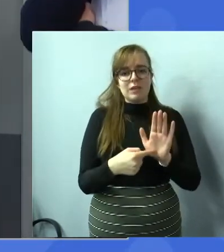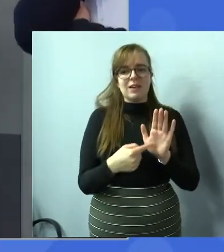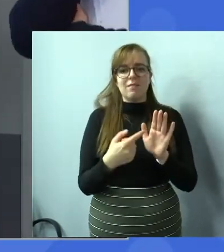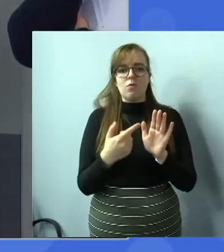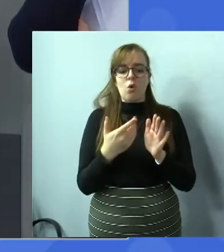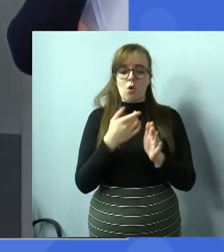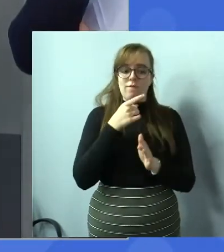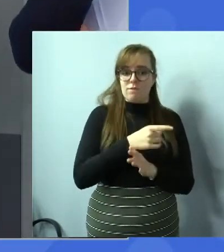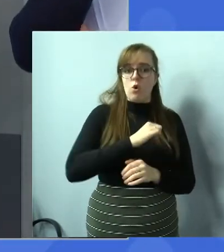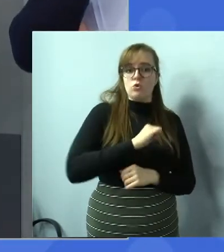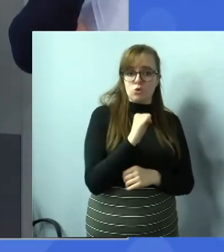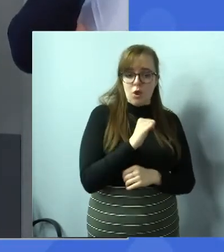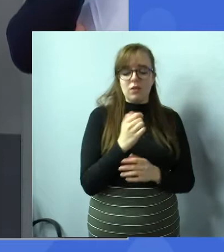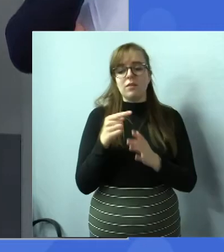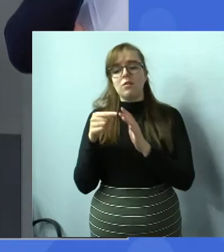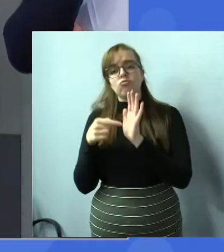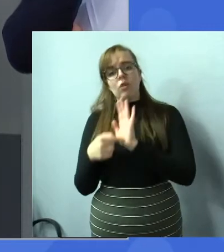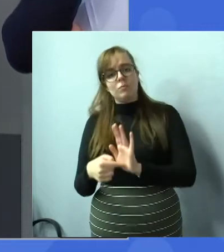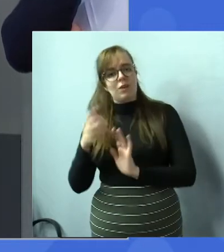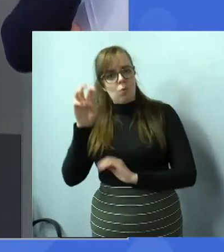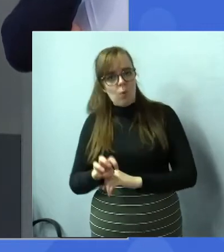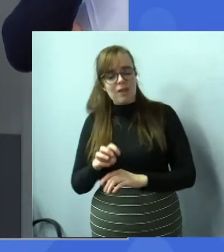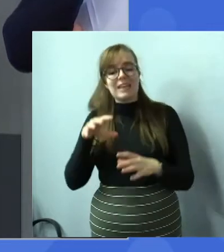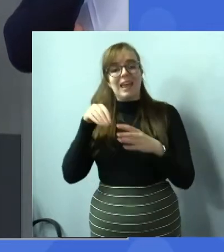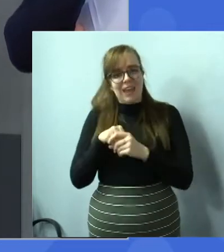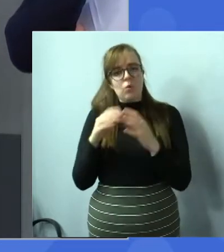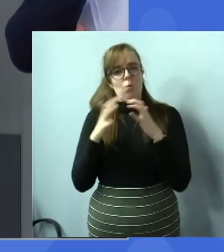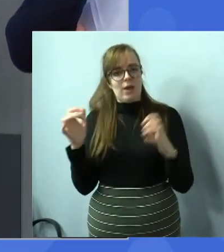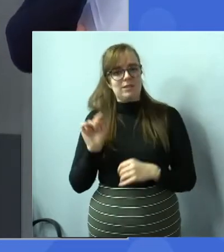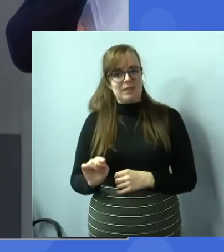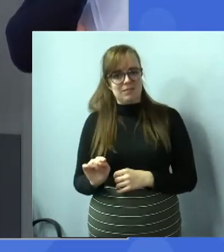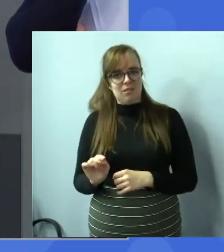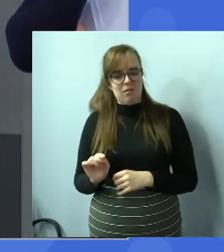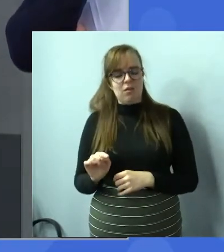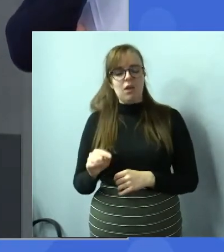Scotland and for Wales in Westminster and that would be a kind of step in the